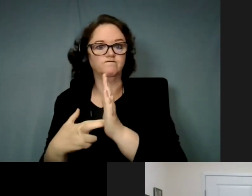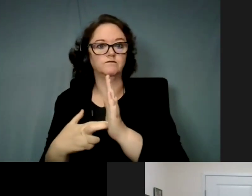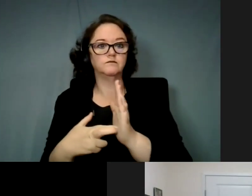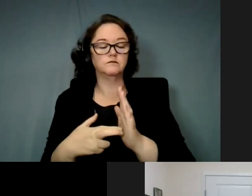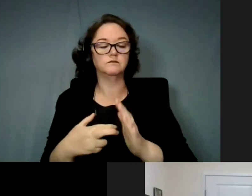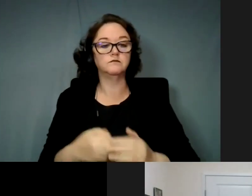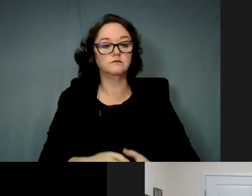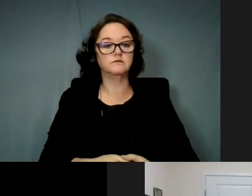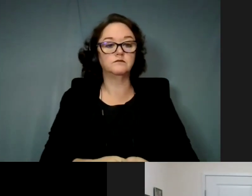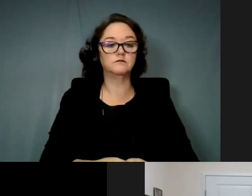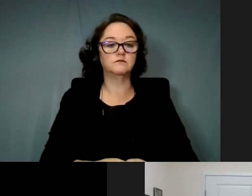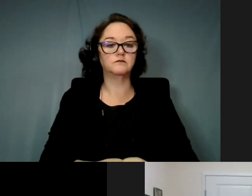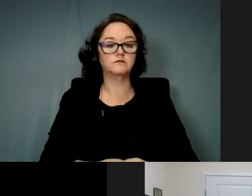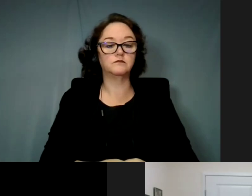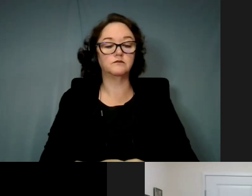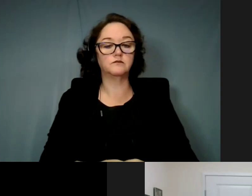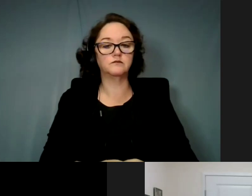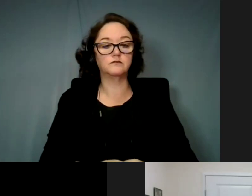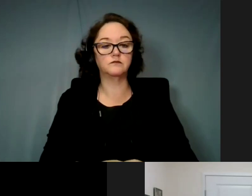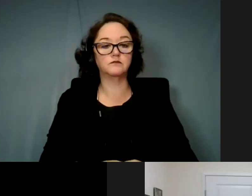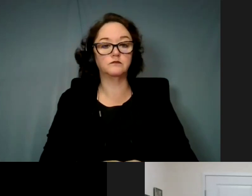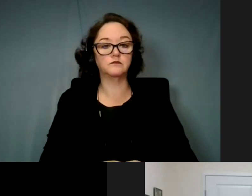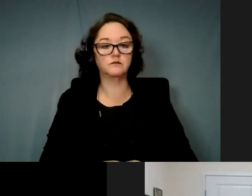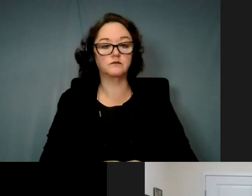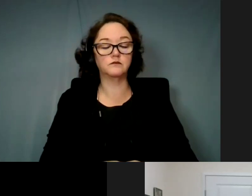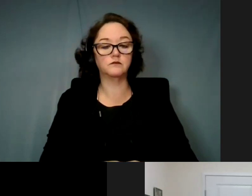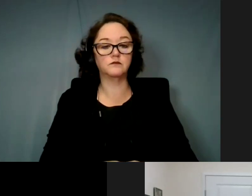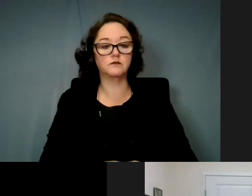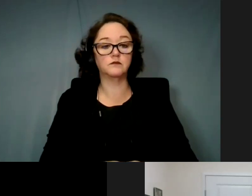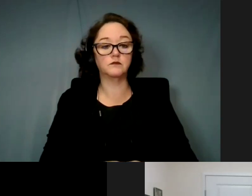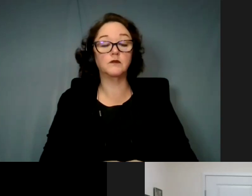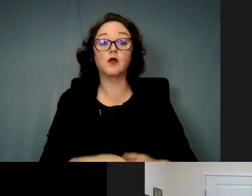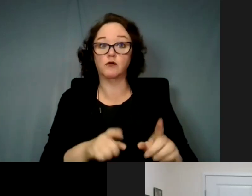shortages, so you could be waiting a long time and not even